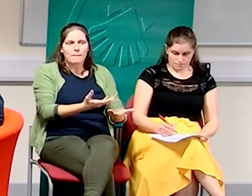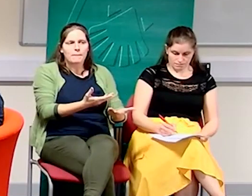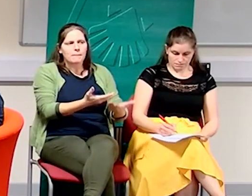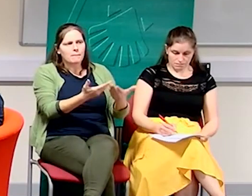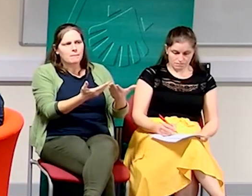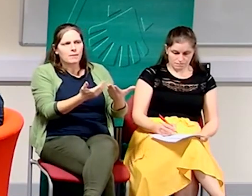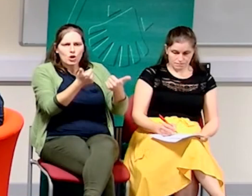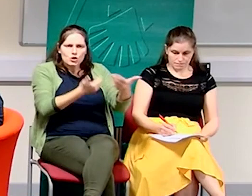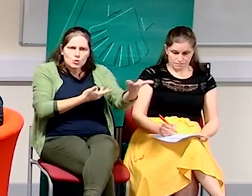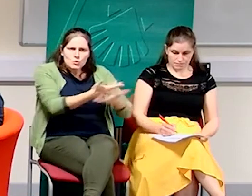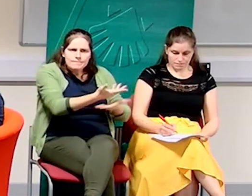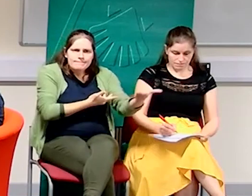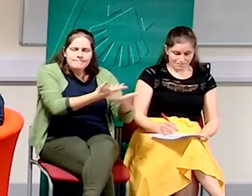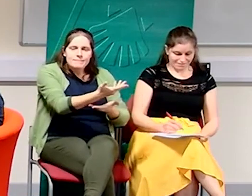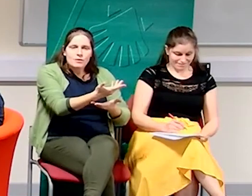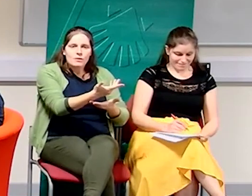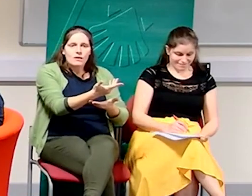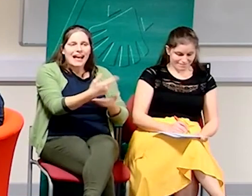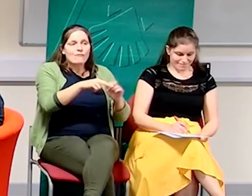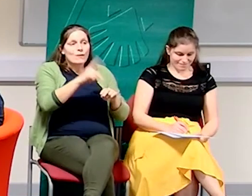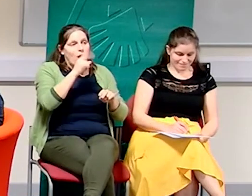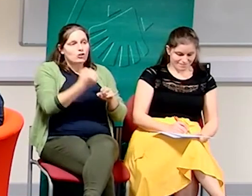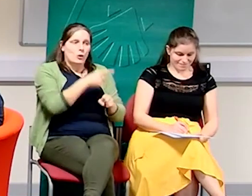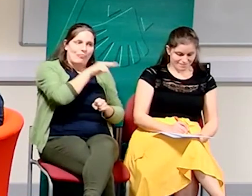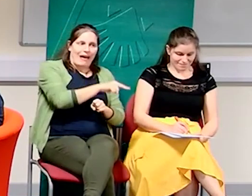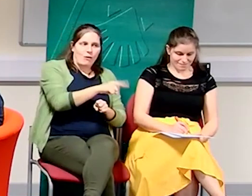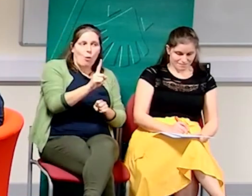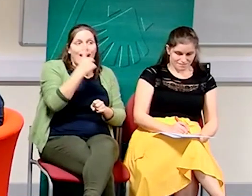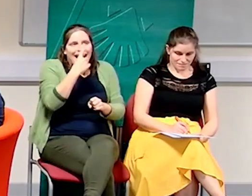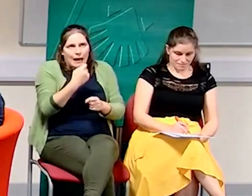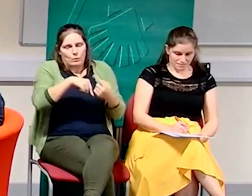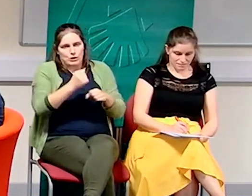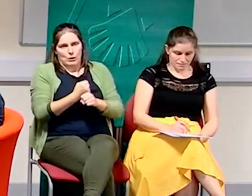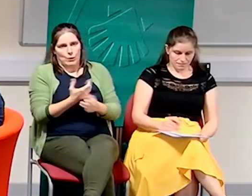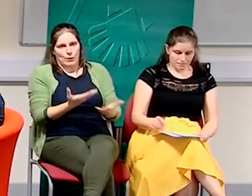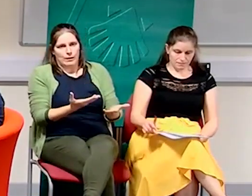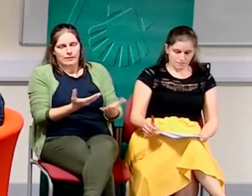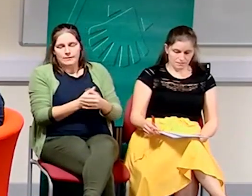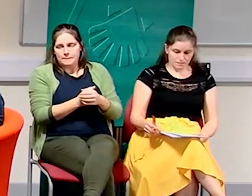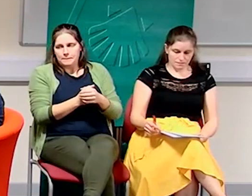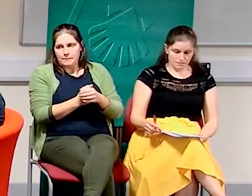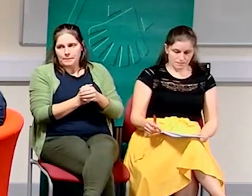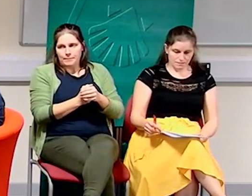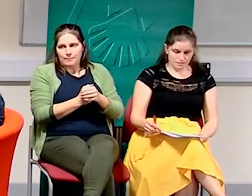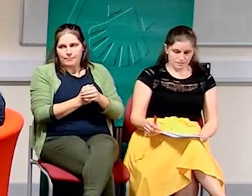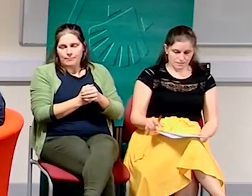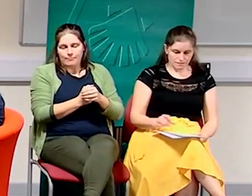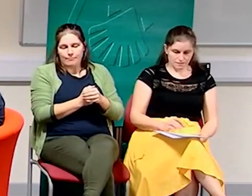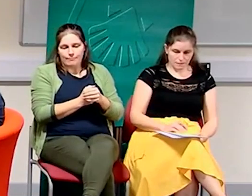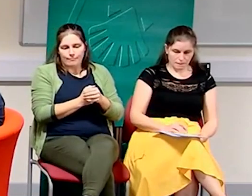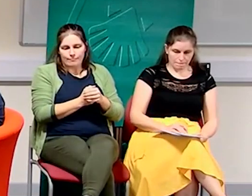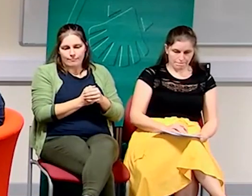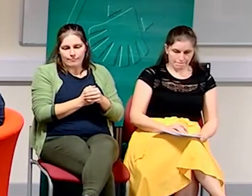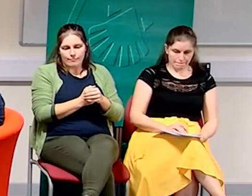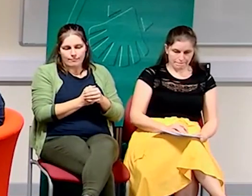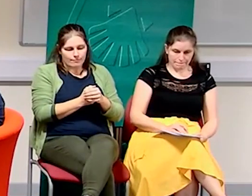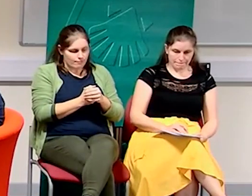value of communication and flexibility um so having um taking advantage of this um I think